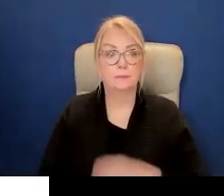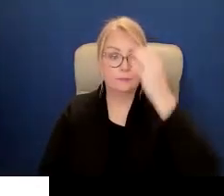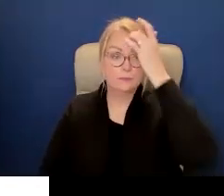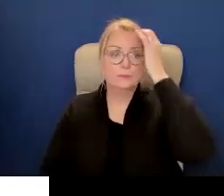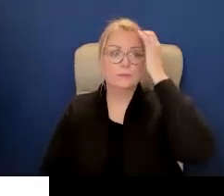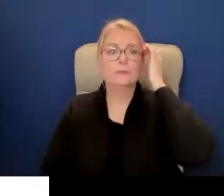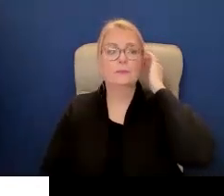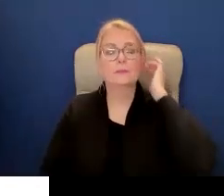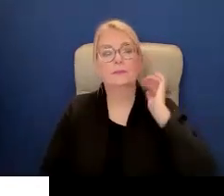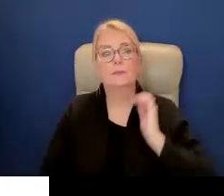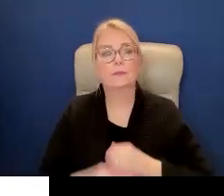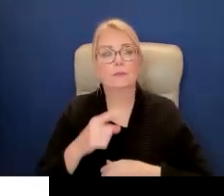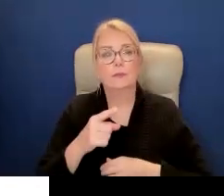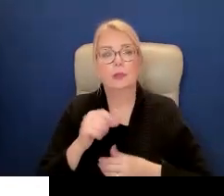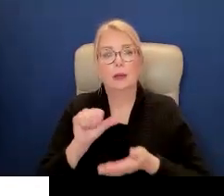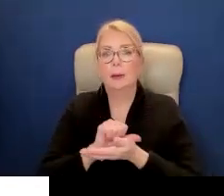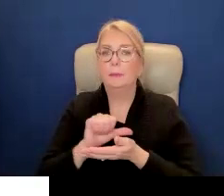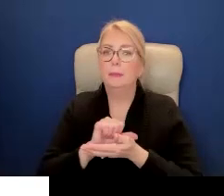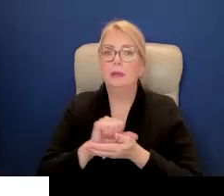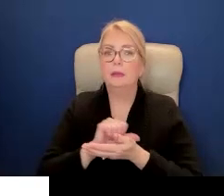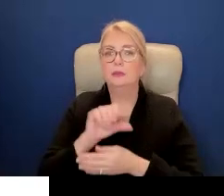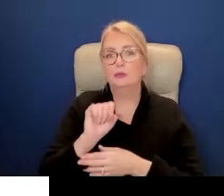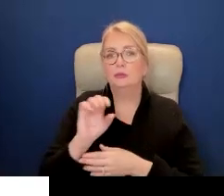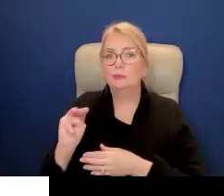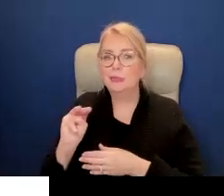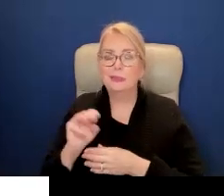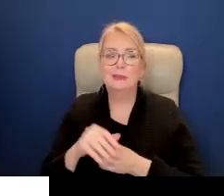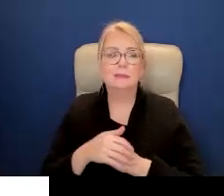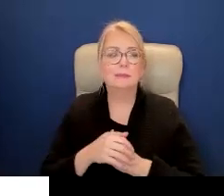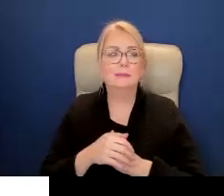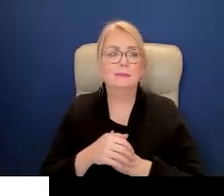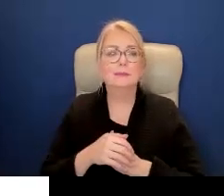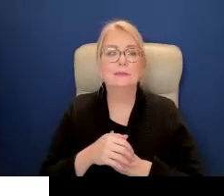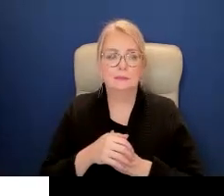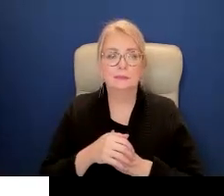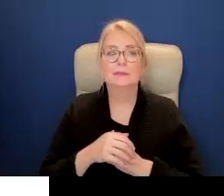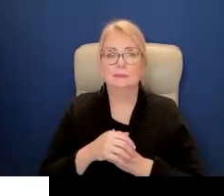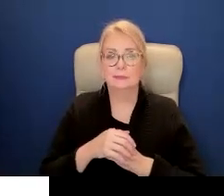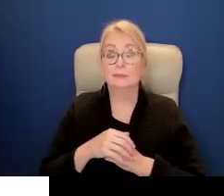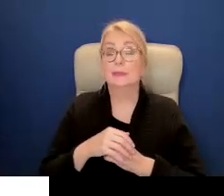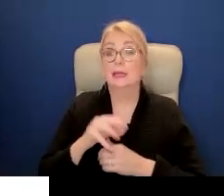These are our pages, our social media pages. Different, very helpful websites for you guys as well,